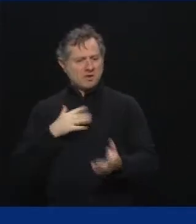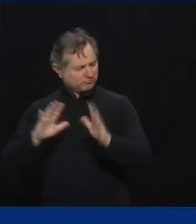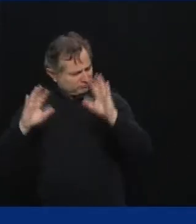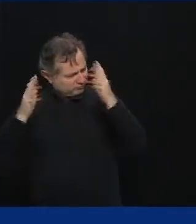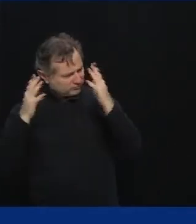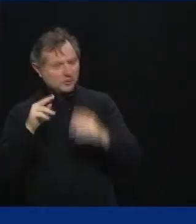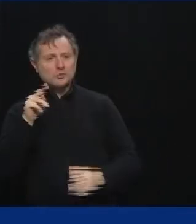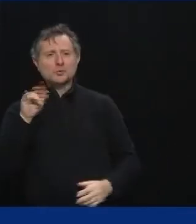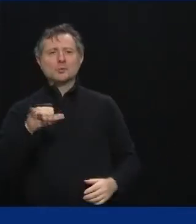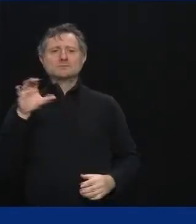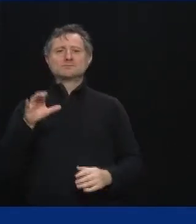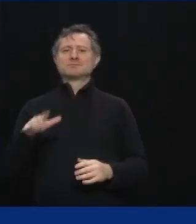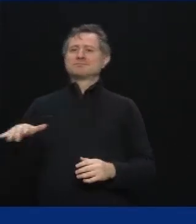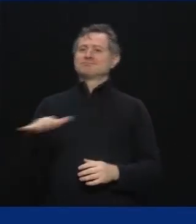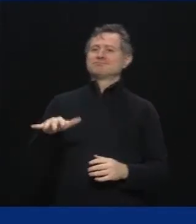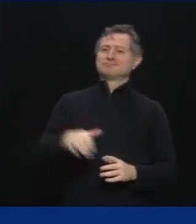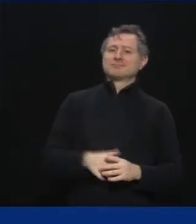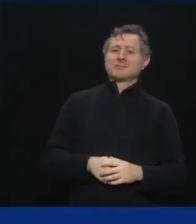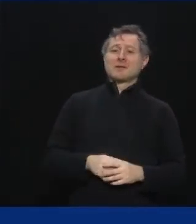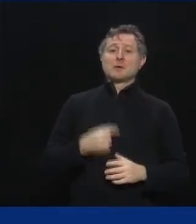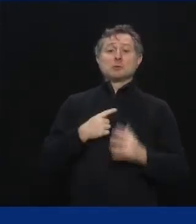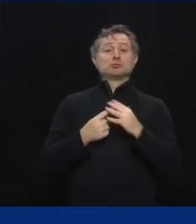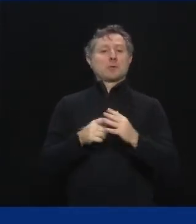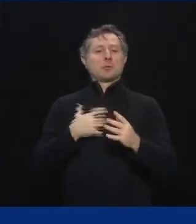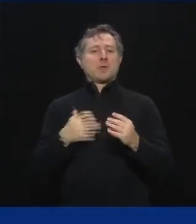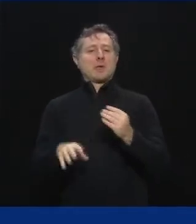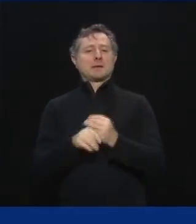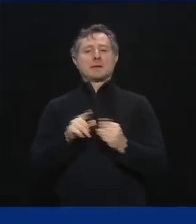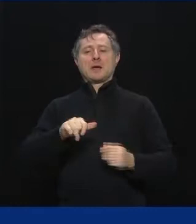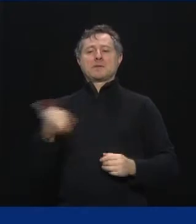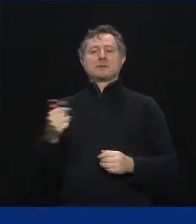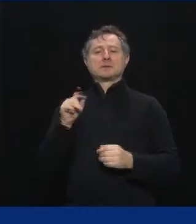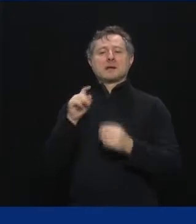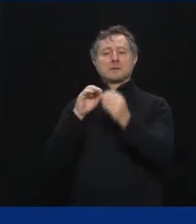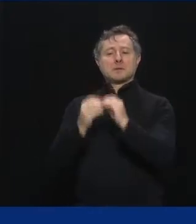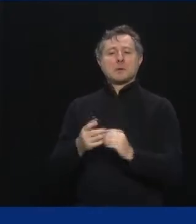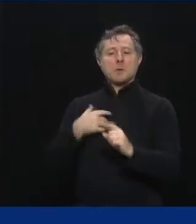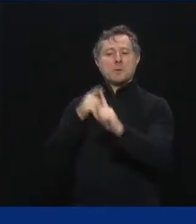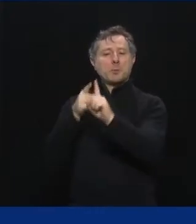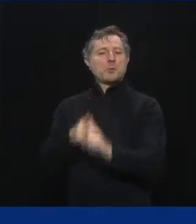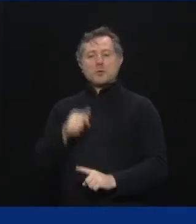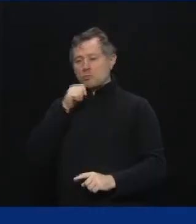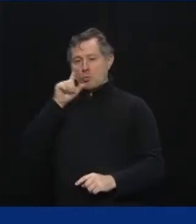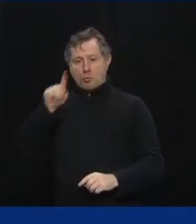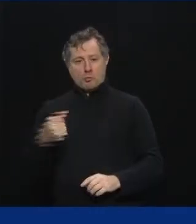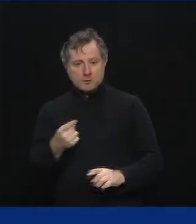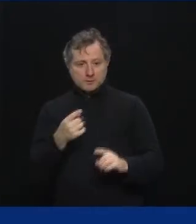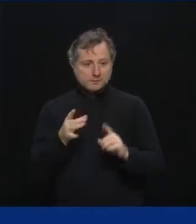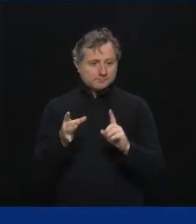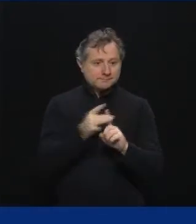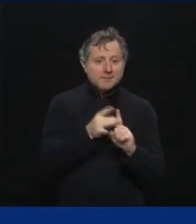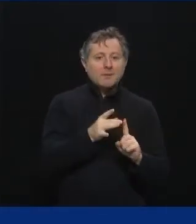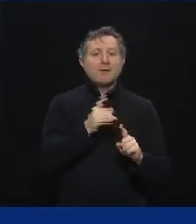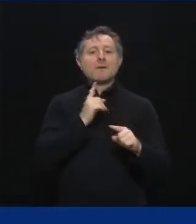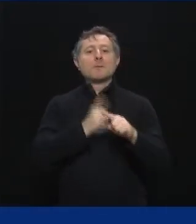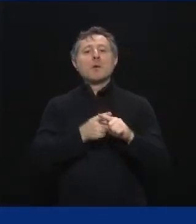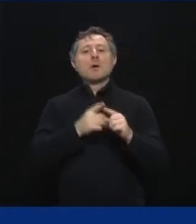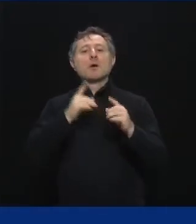YOU HAVE TO BE VACCINATED TO GO INTO MANY OF THE FACILITIES AND THAT'S WHAT'S MAKING THE DIFFERENCE. WELL DONE THERE. WE ALSO STARTED ADDING THIS OTHER DATA POINT BECAUSE IT'S